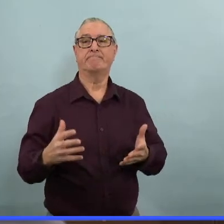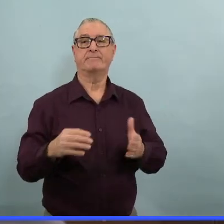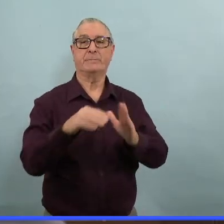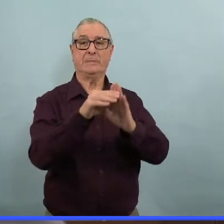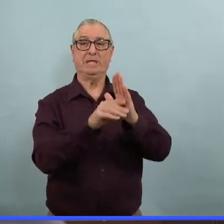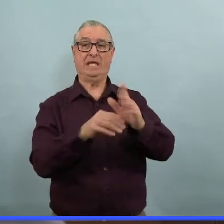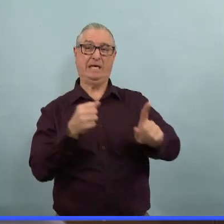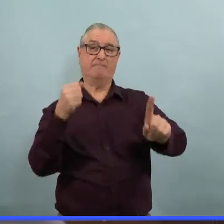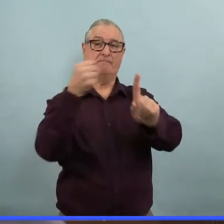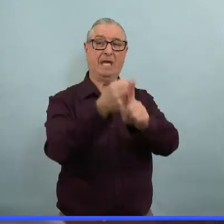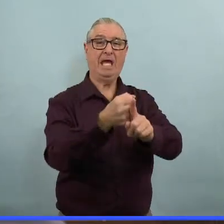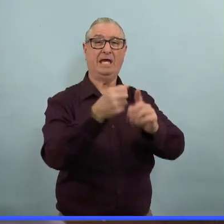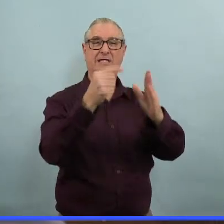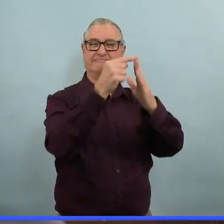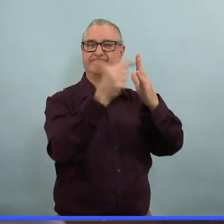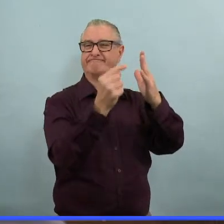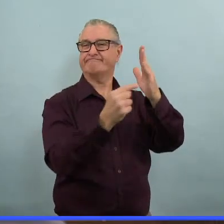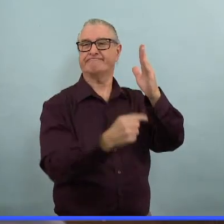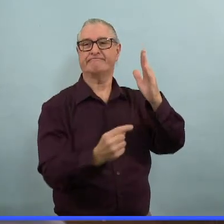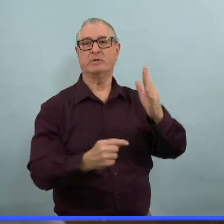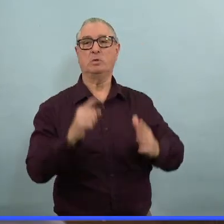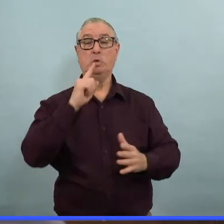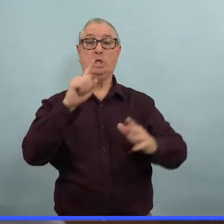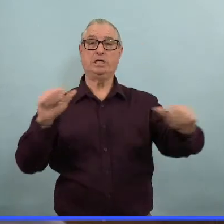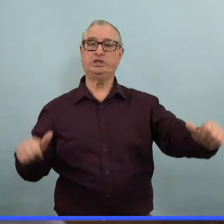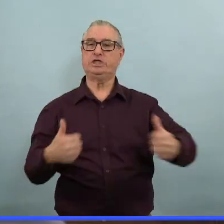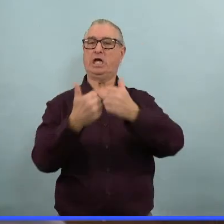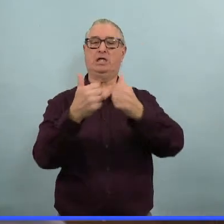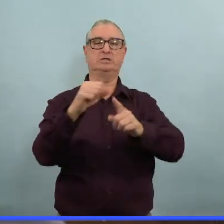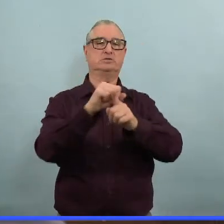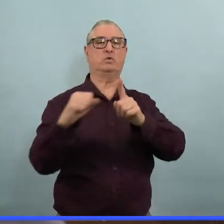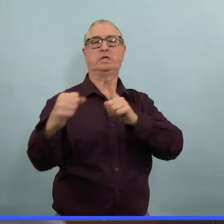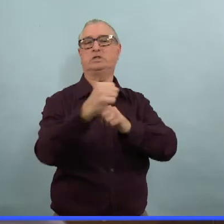these are very challenging things so i know that uh looking back in in retrospect